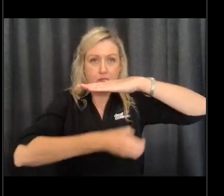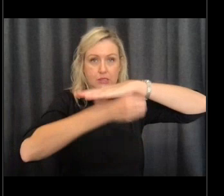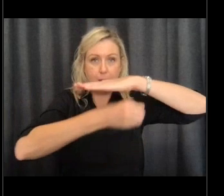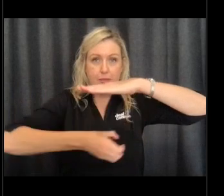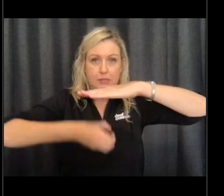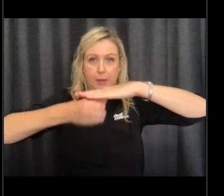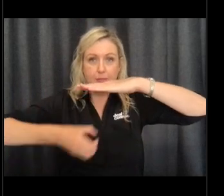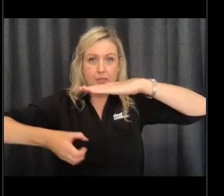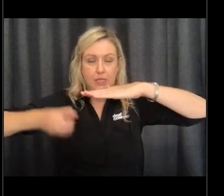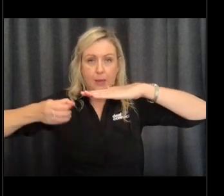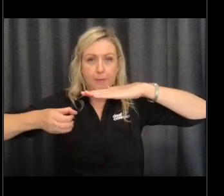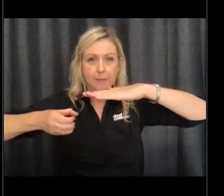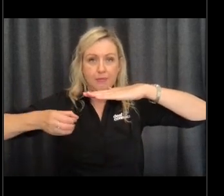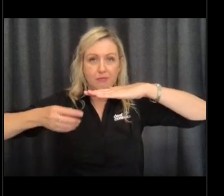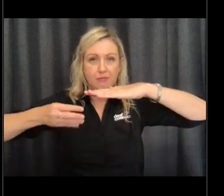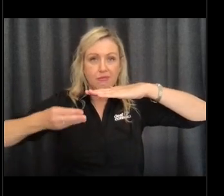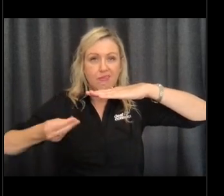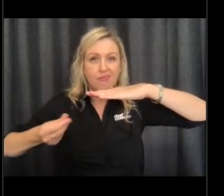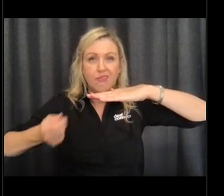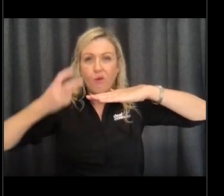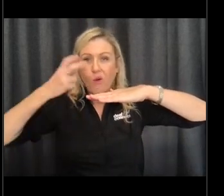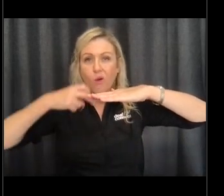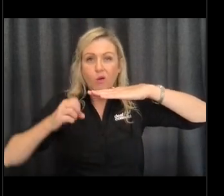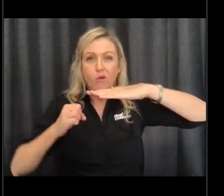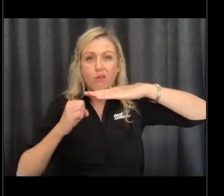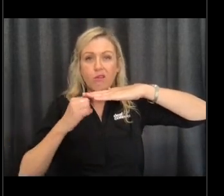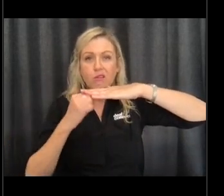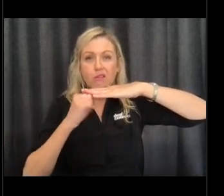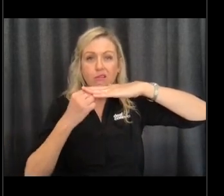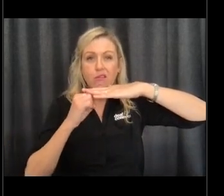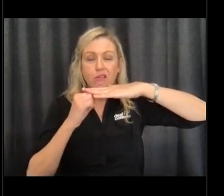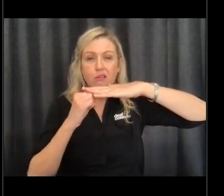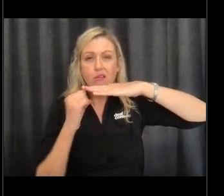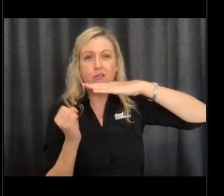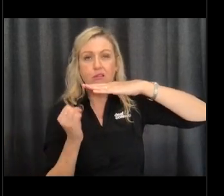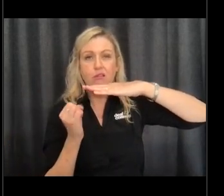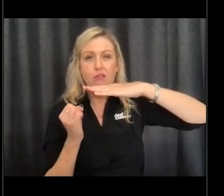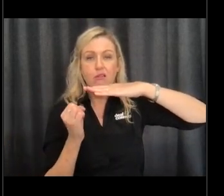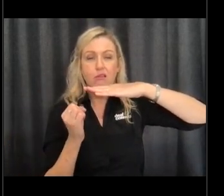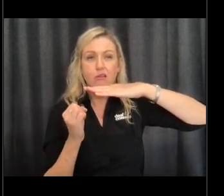we have seen cases being denied on the fact that the stumps haven't been - there's wear